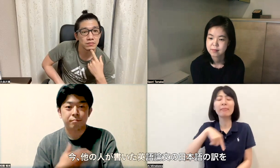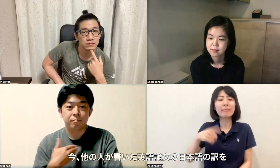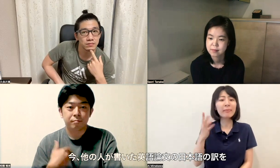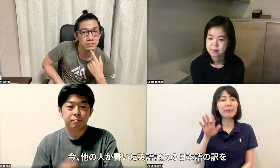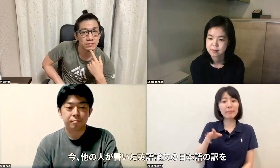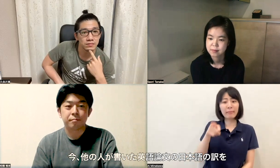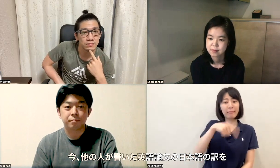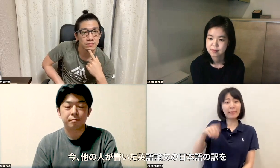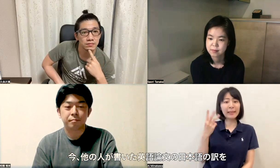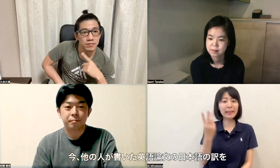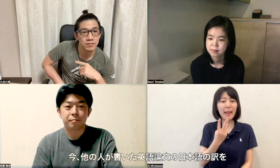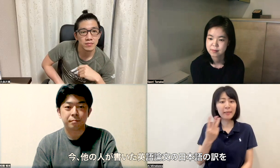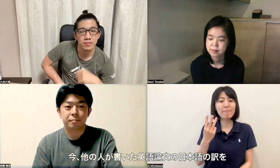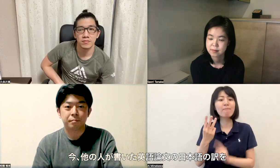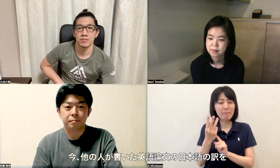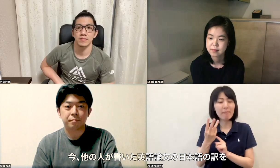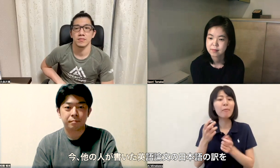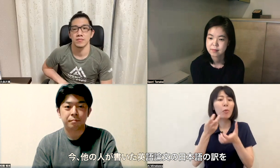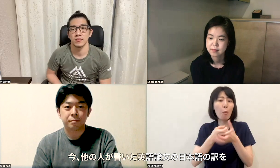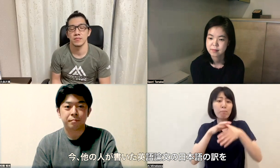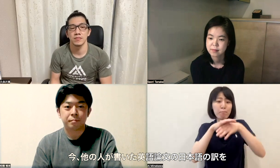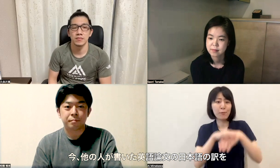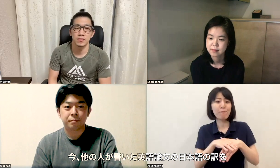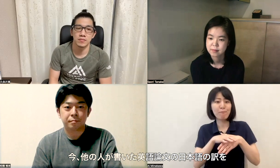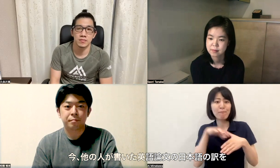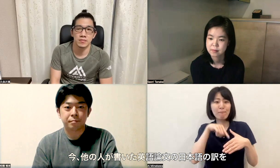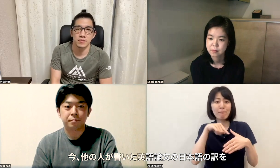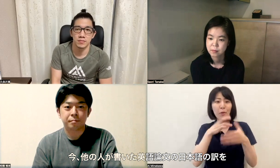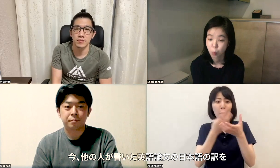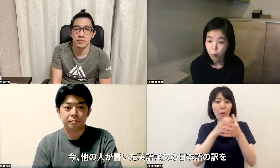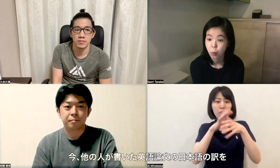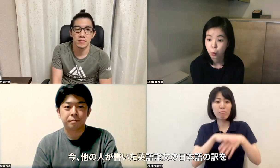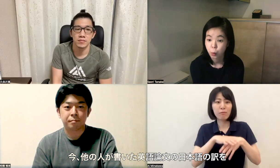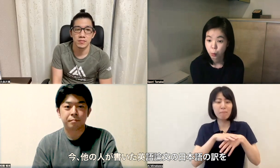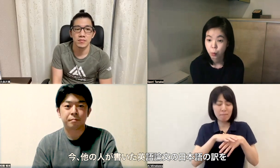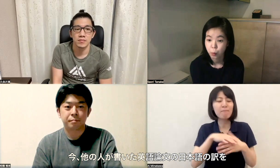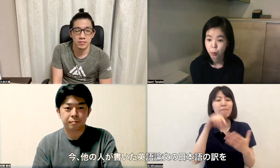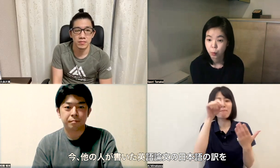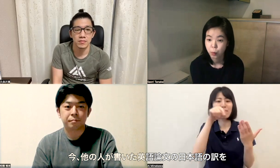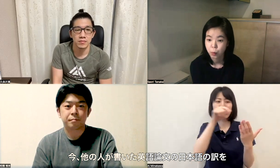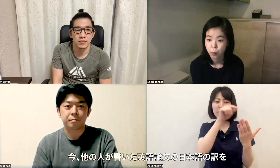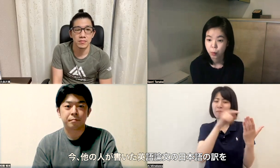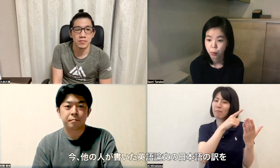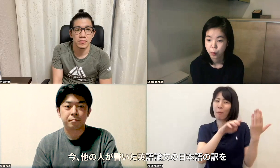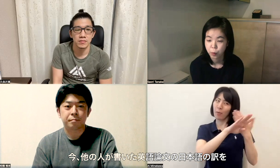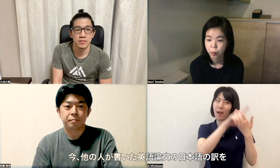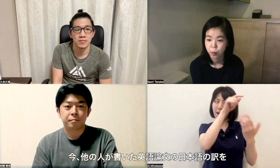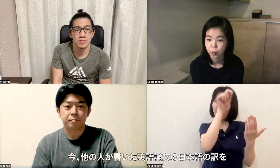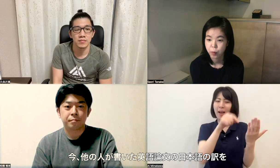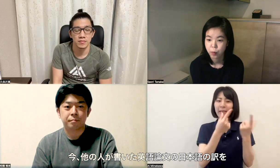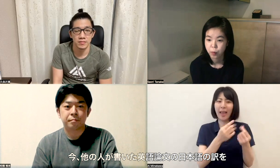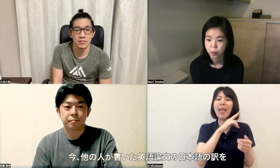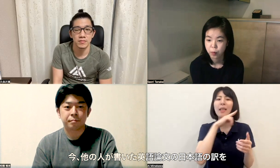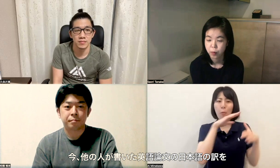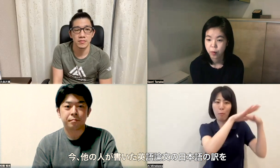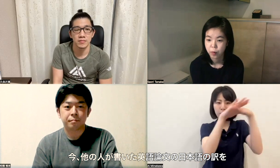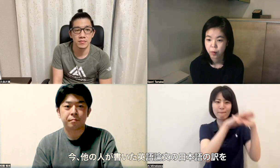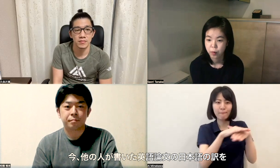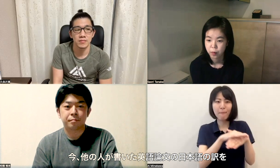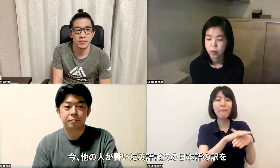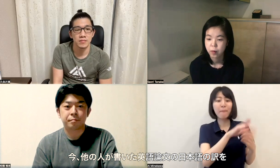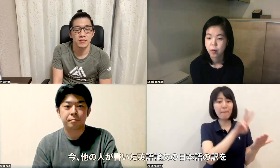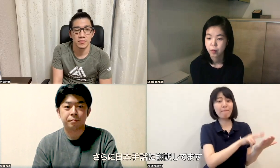We are currently translating the Japanese translation of an English article